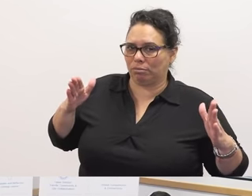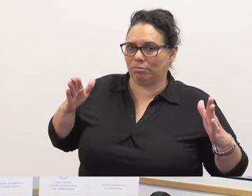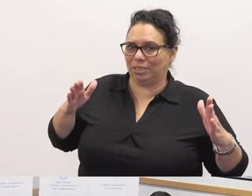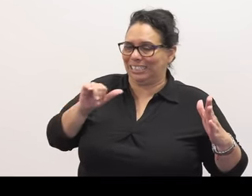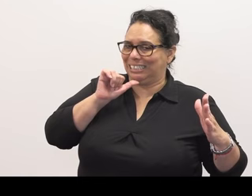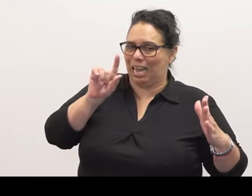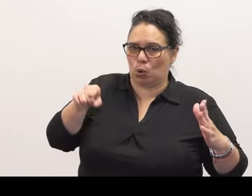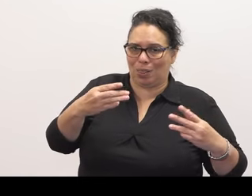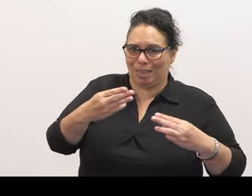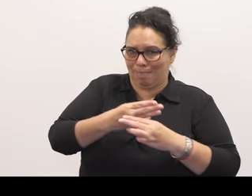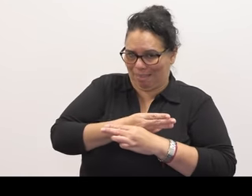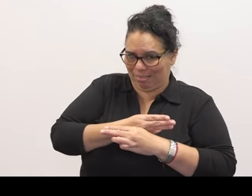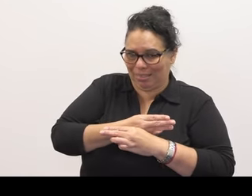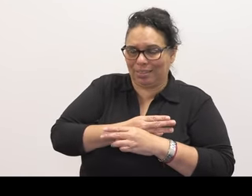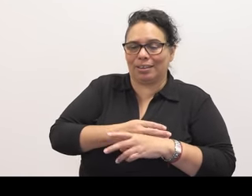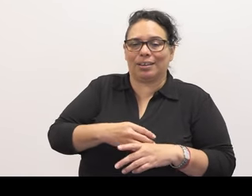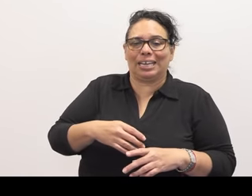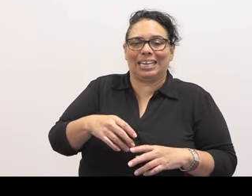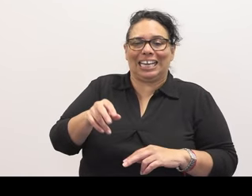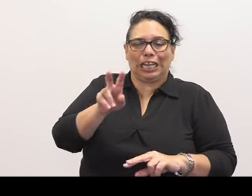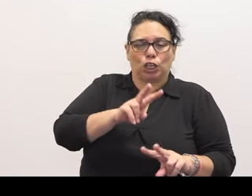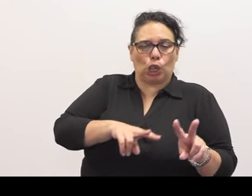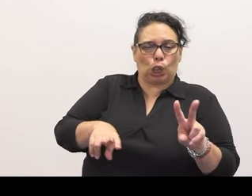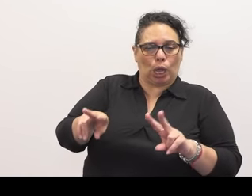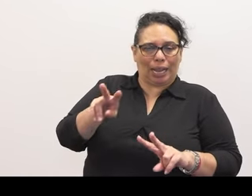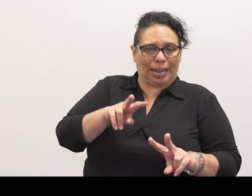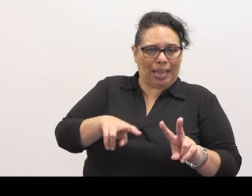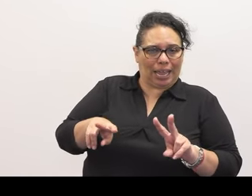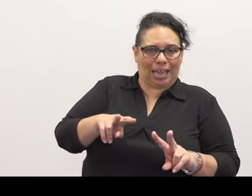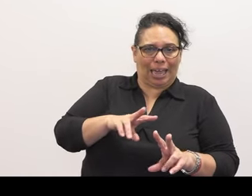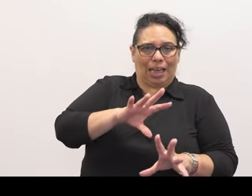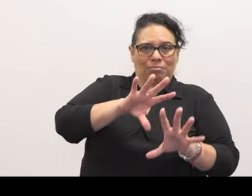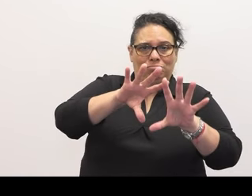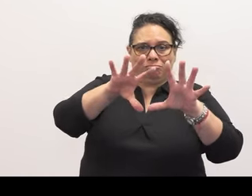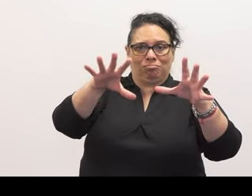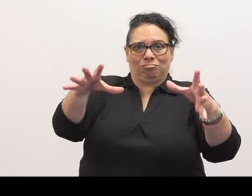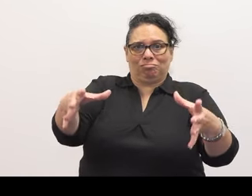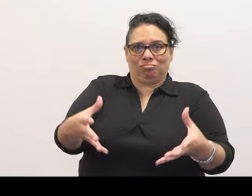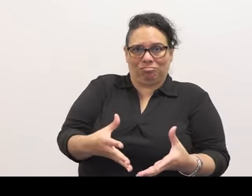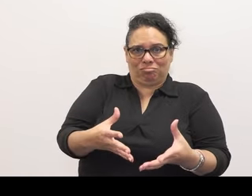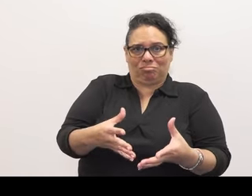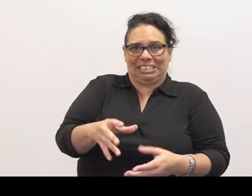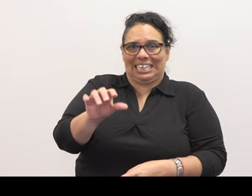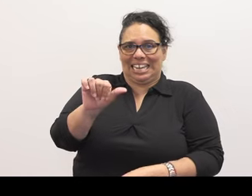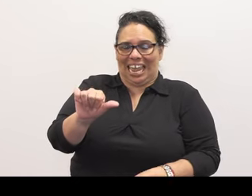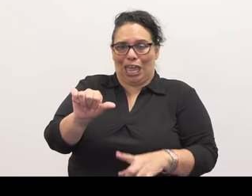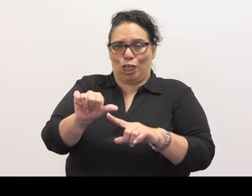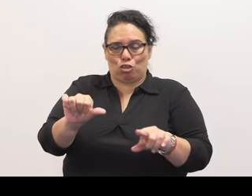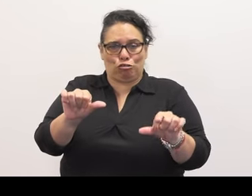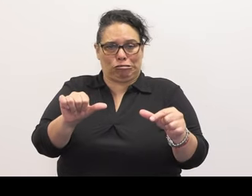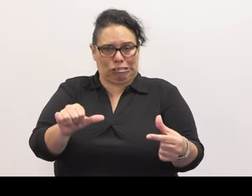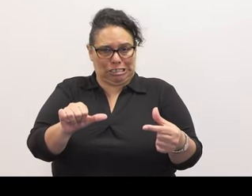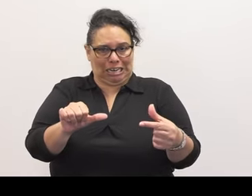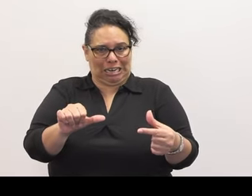It is looking at the entire set of A through G eligible courses, math is one part of it.